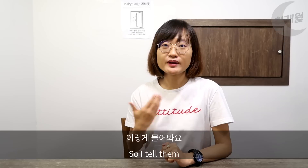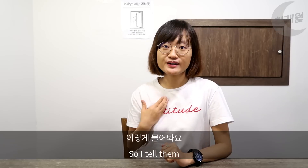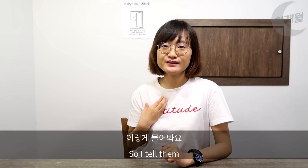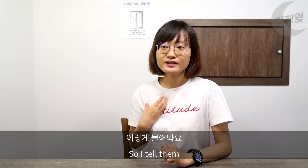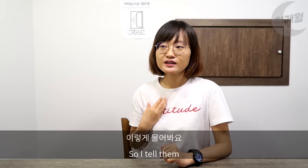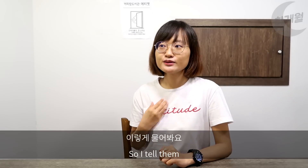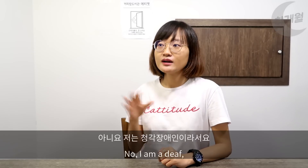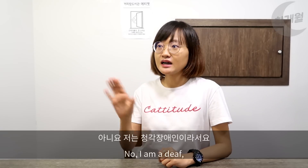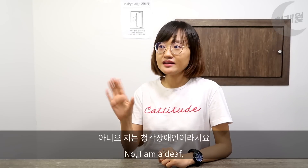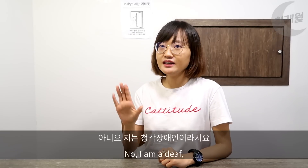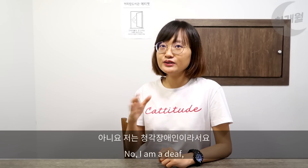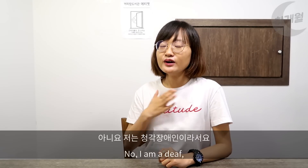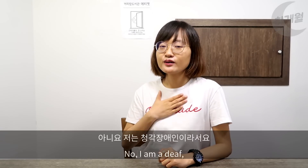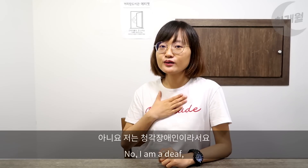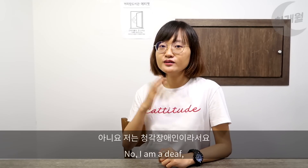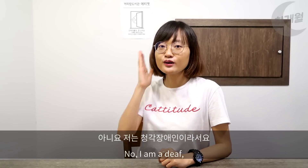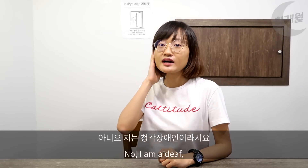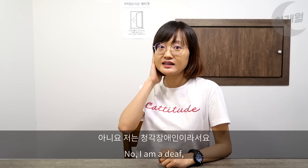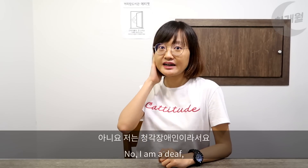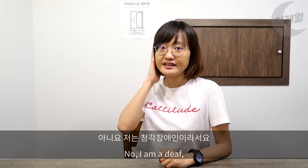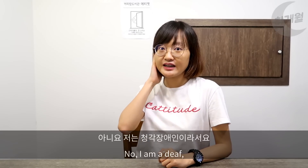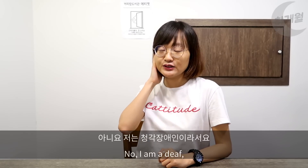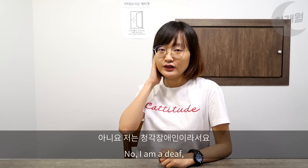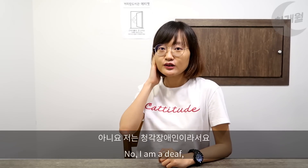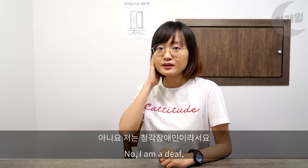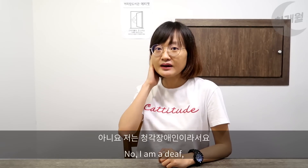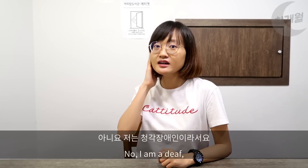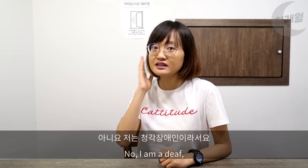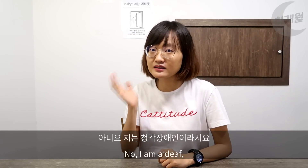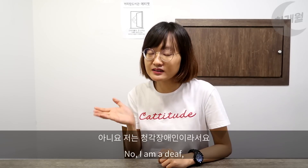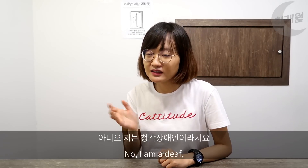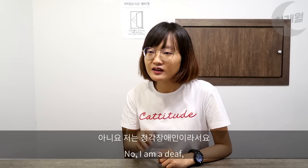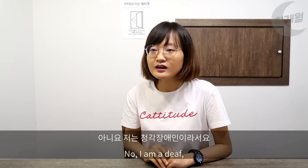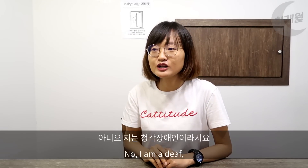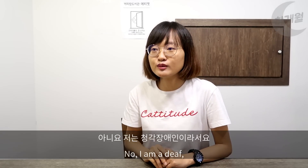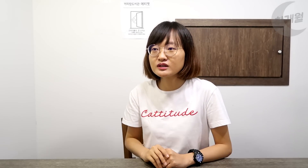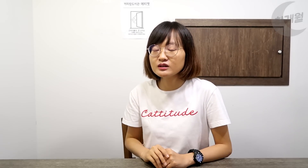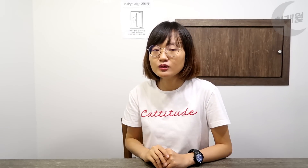So I tell them “No, I am a deaf,”